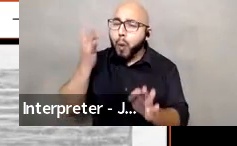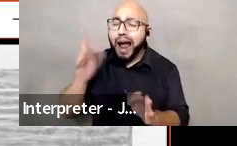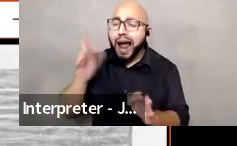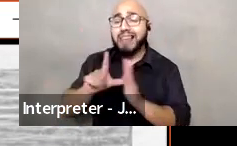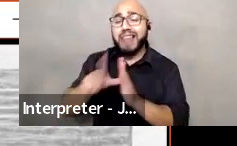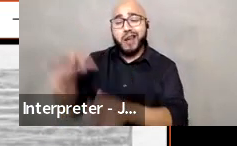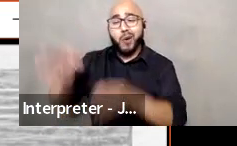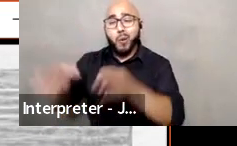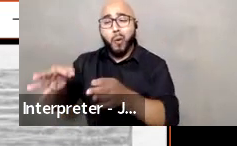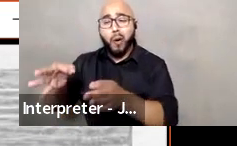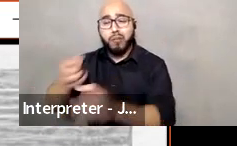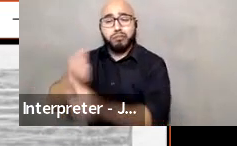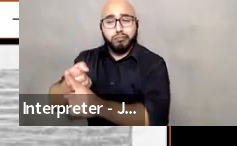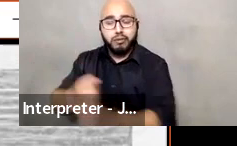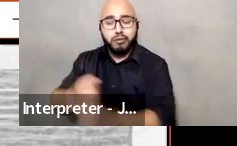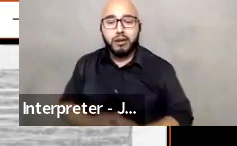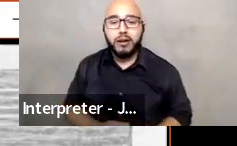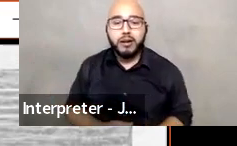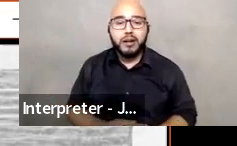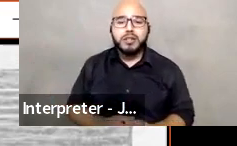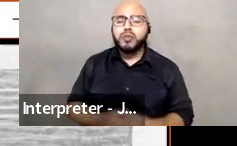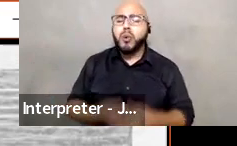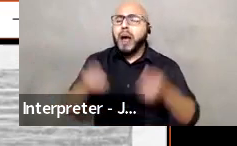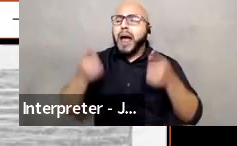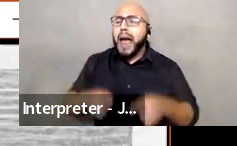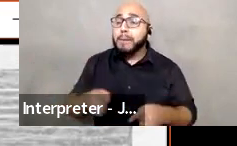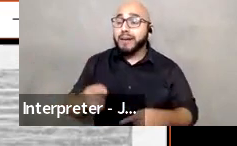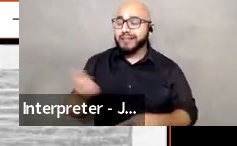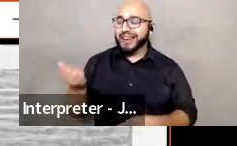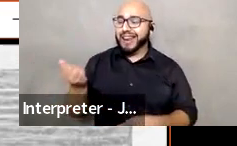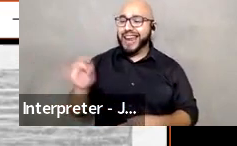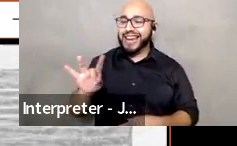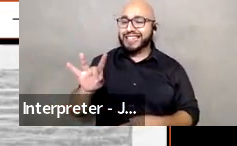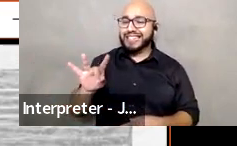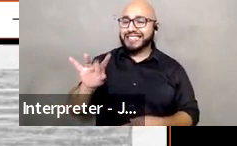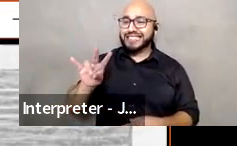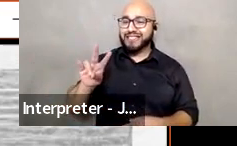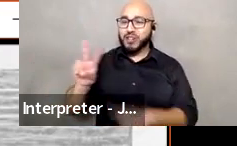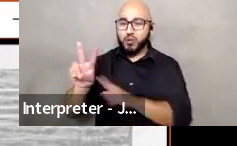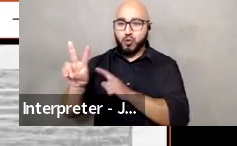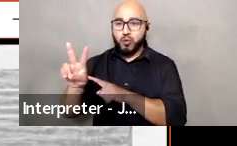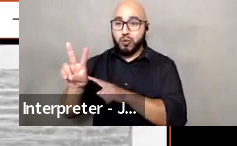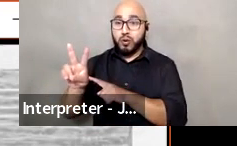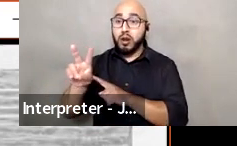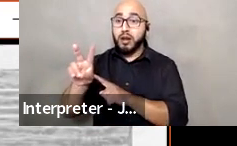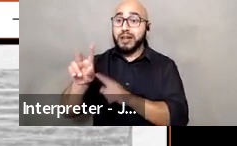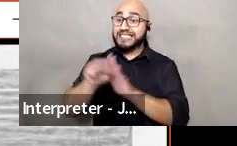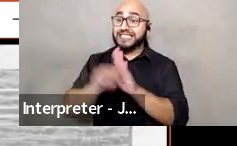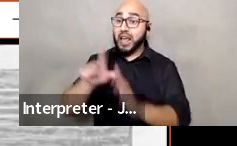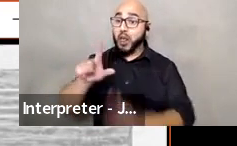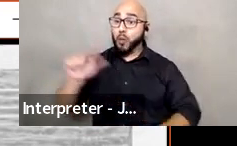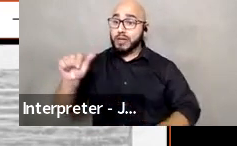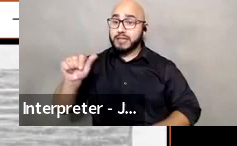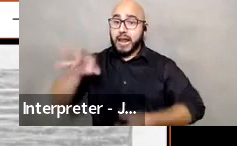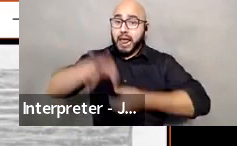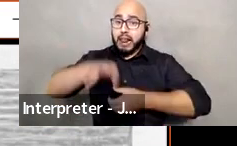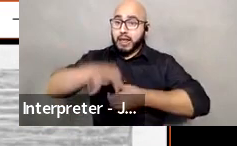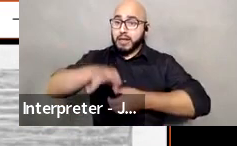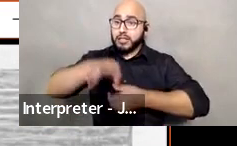In 1872 and 1872. There was an election in Louisiana. In Colfax Parish.